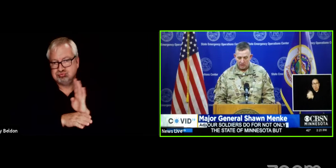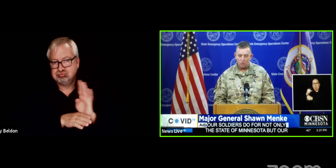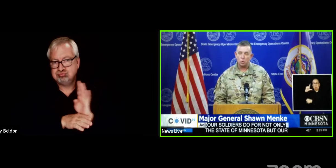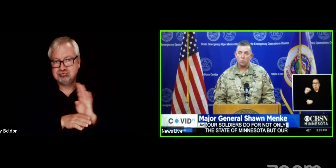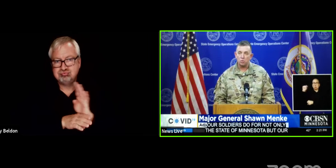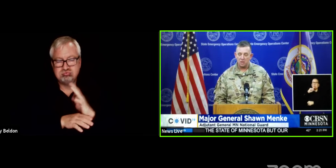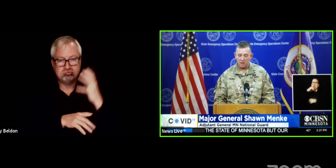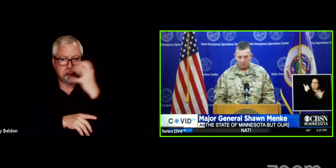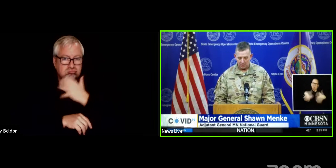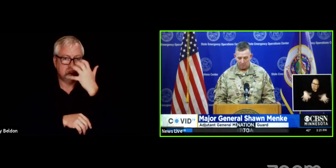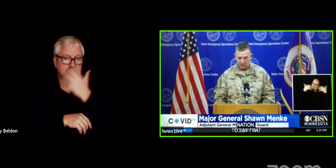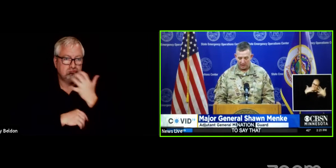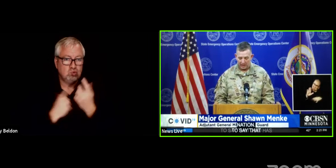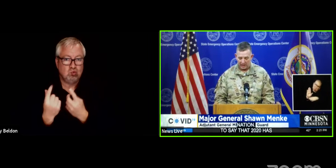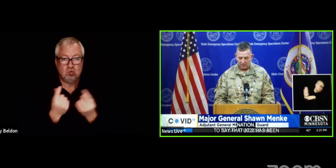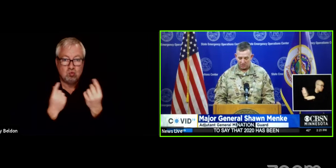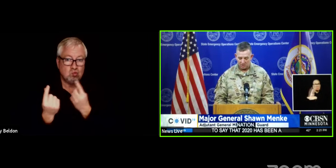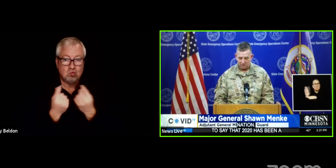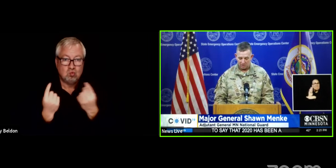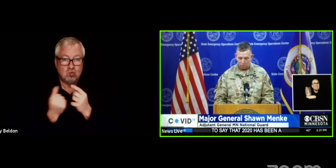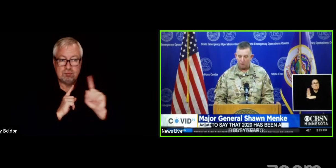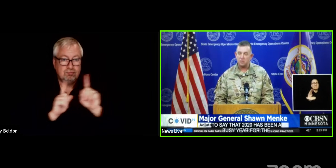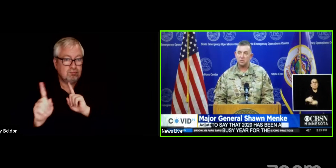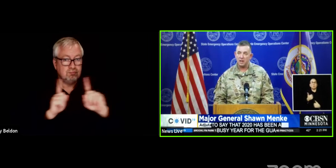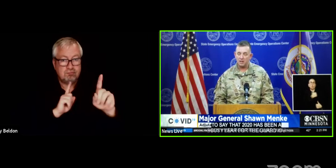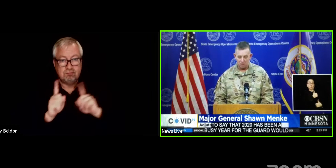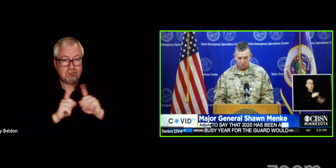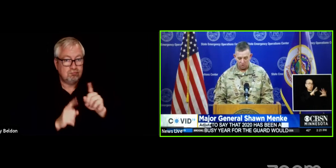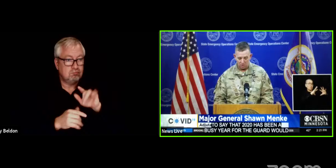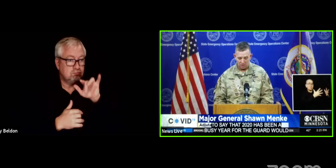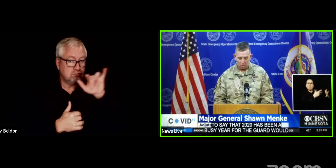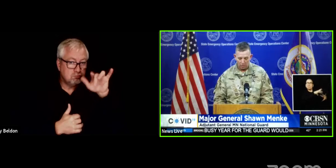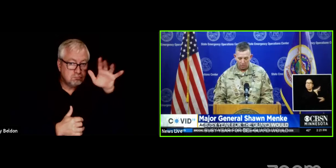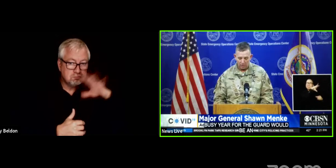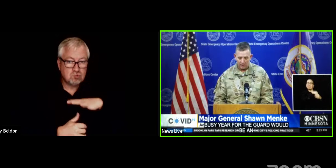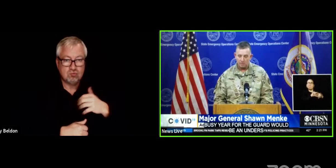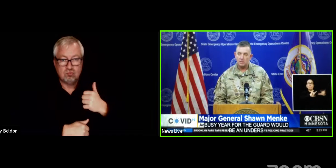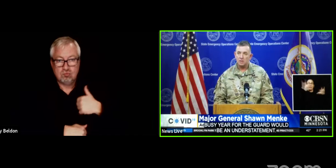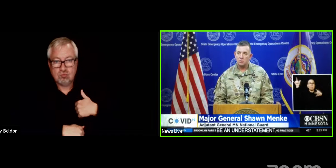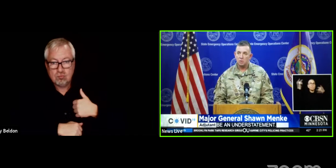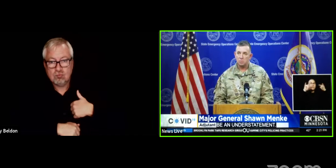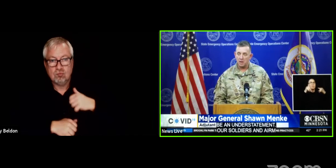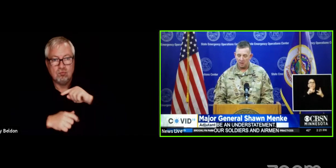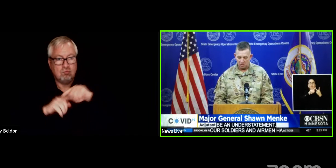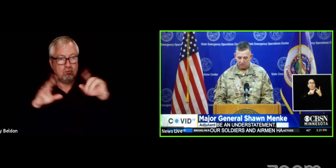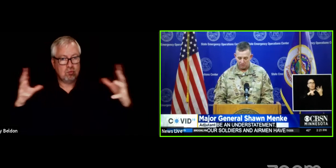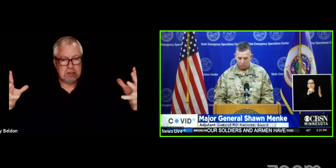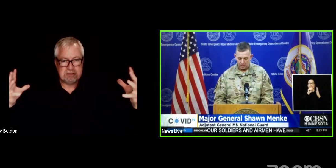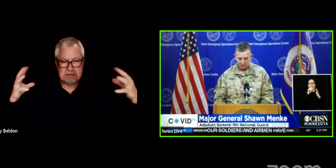OUR SOLDIERS AND AIRMEN HAVE BEEN ENGAGED THROUGHOUT THE STATE THIS YEAR IN THE COVID FIGHT, RESPONDING TO CIVIL UNREST